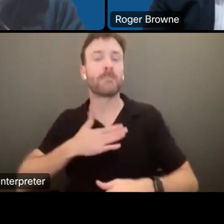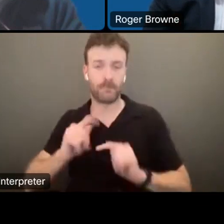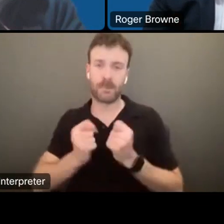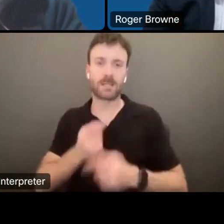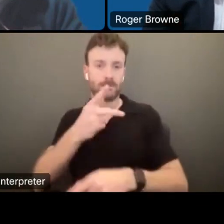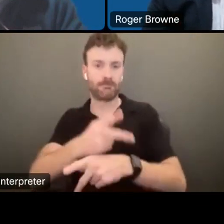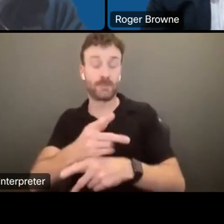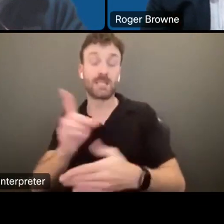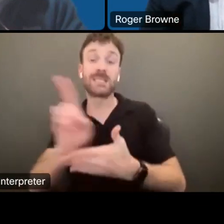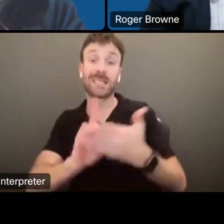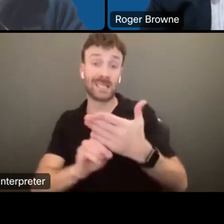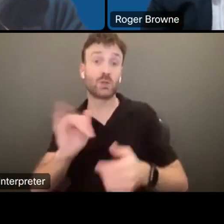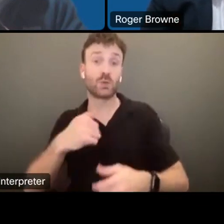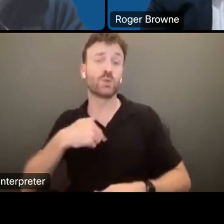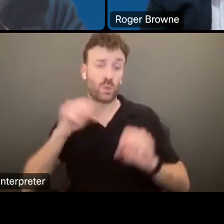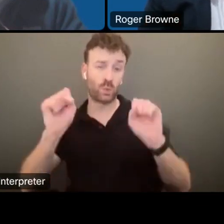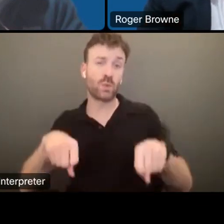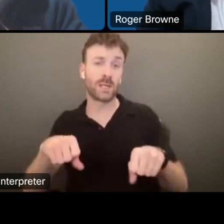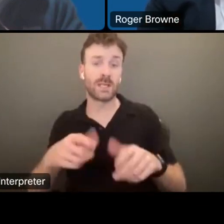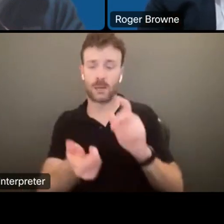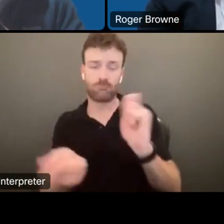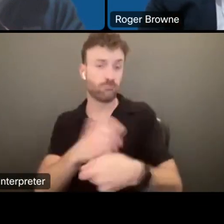the design of the signals and we can make all those changes.